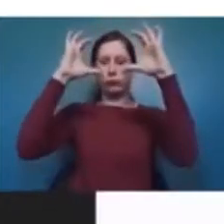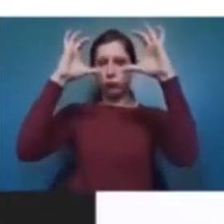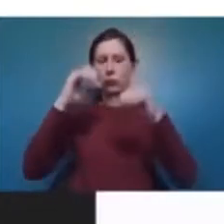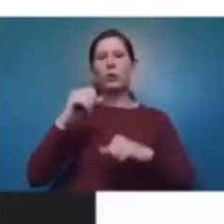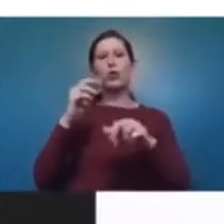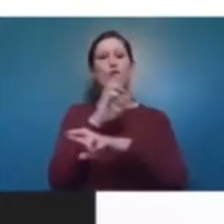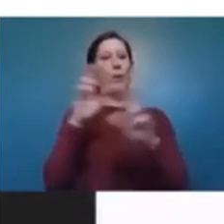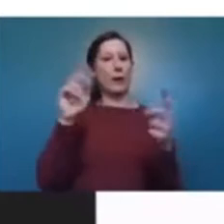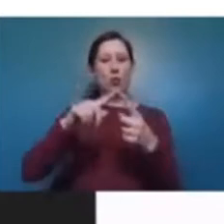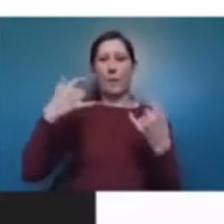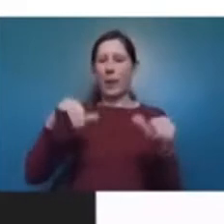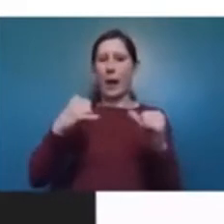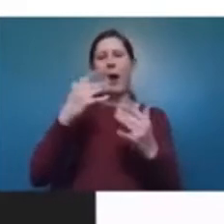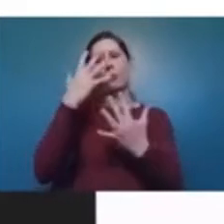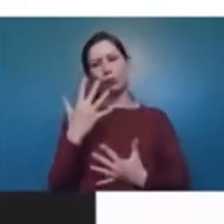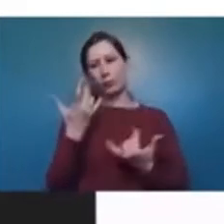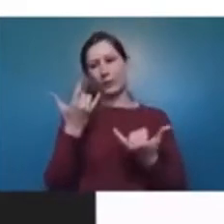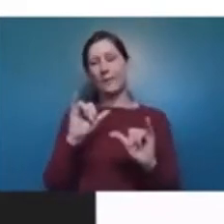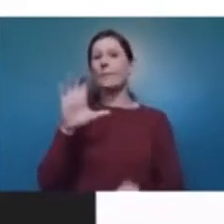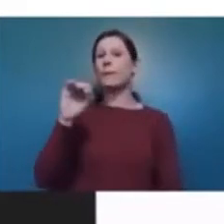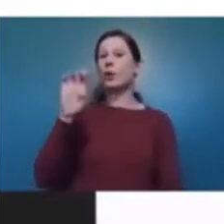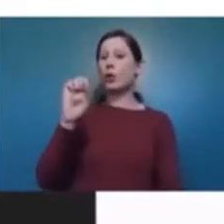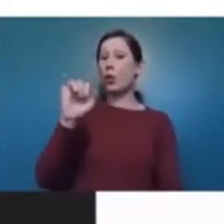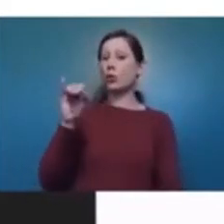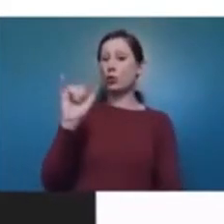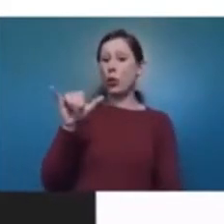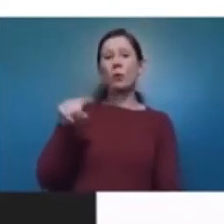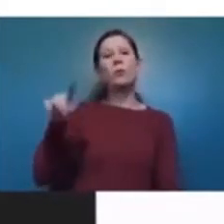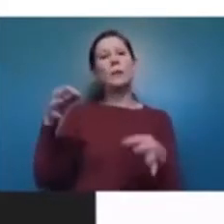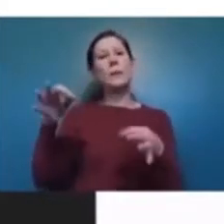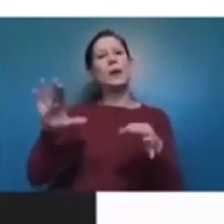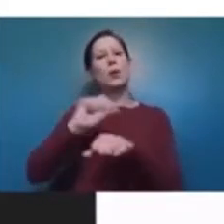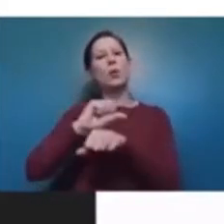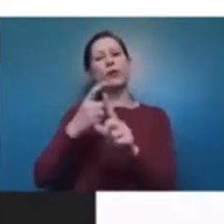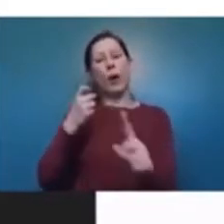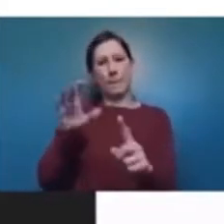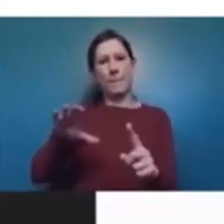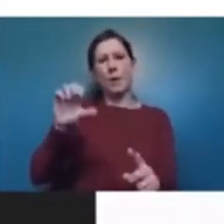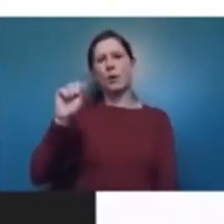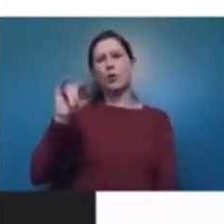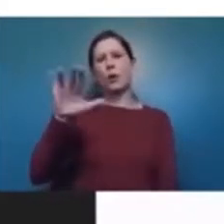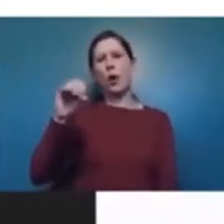video comes from CodeJoy as they explain their work from their Studio which has some of their work displayed behind